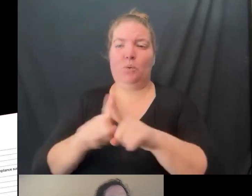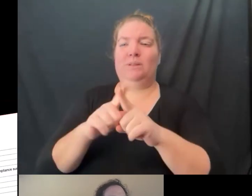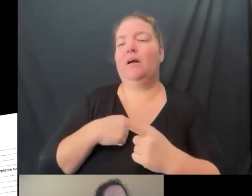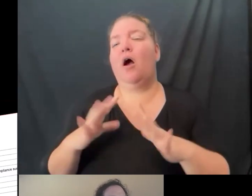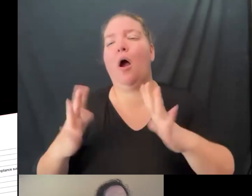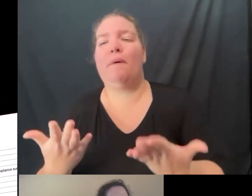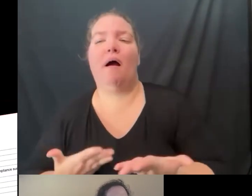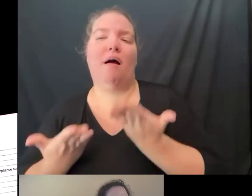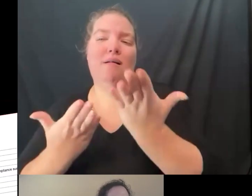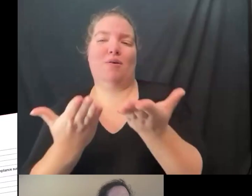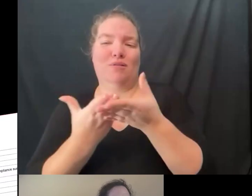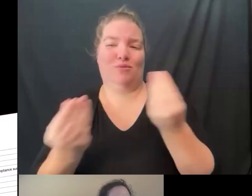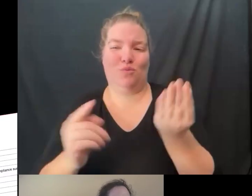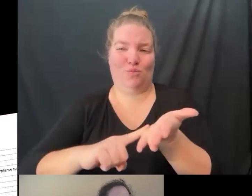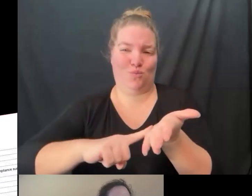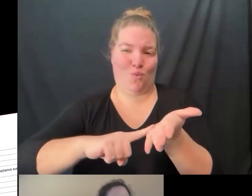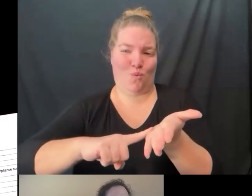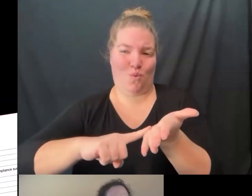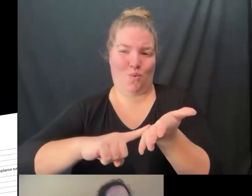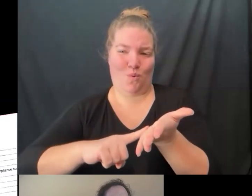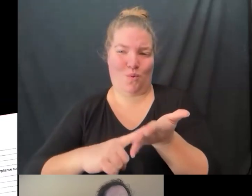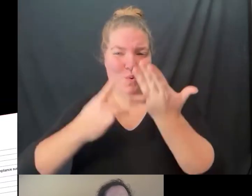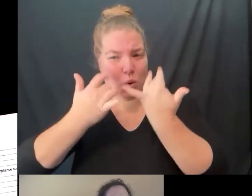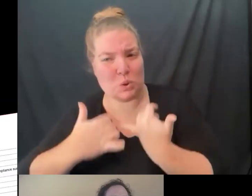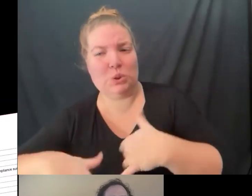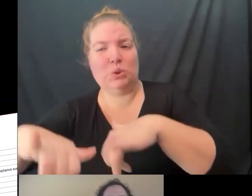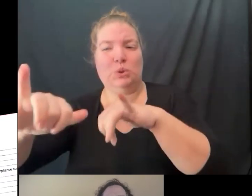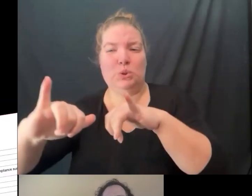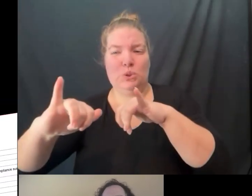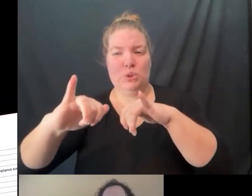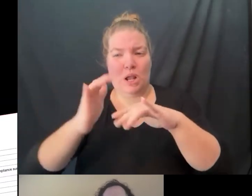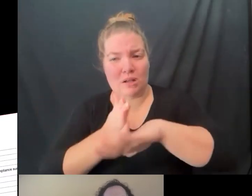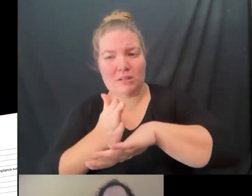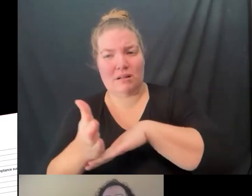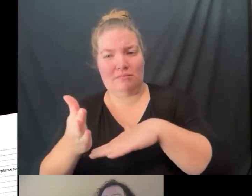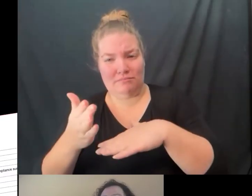We say, our team of experts recommends these are ways you could close those gaps in a way that's